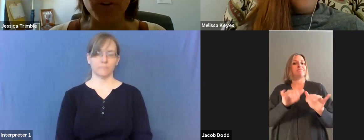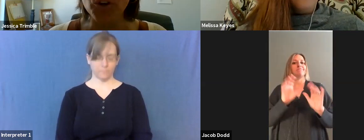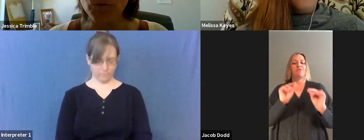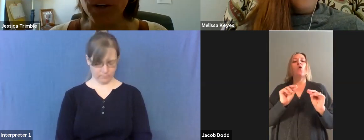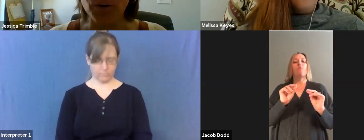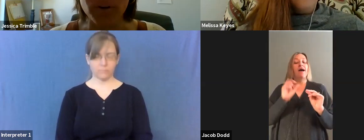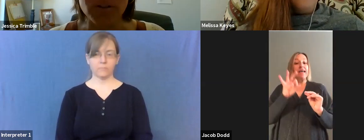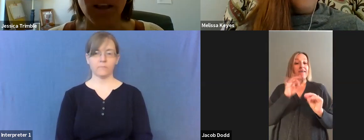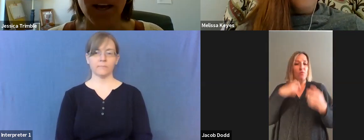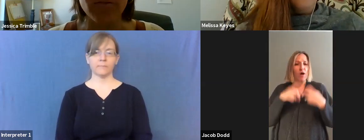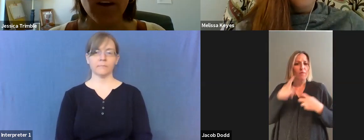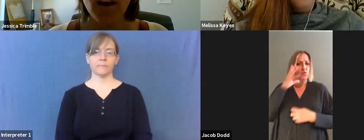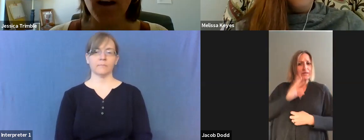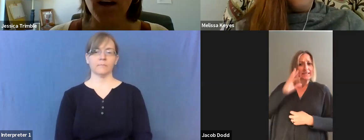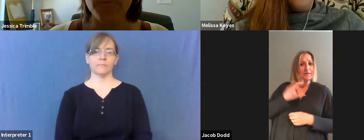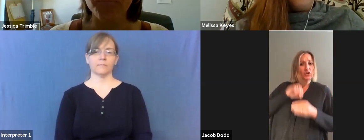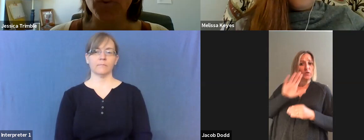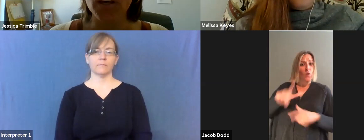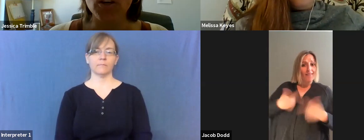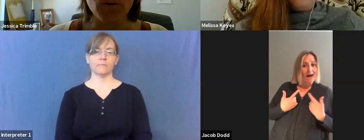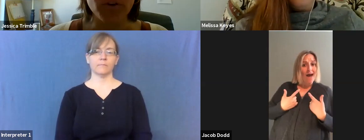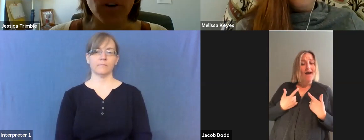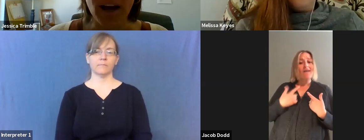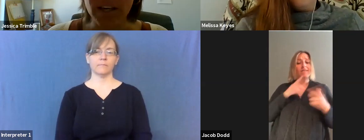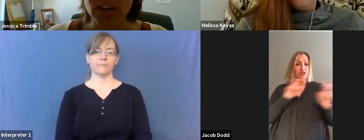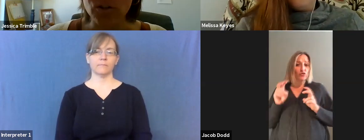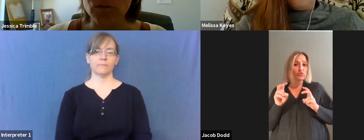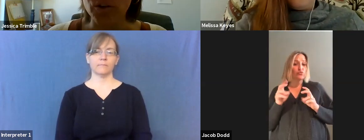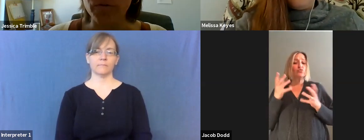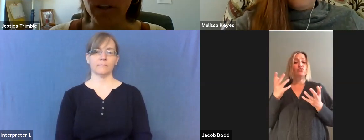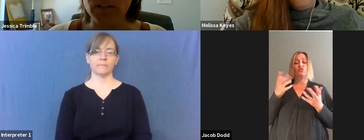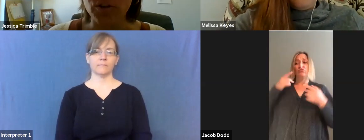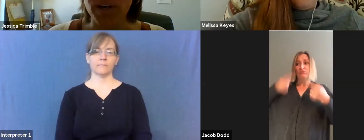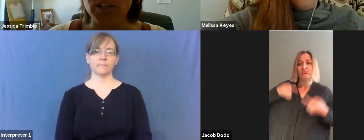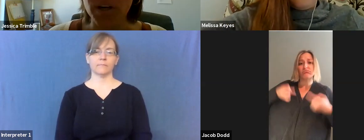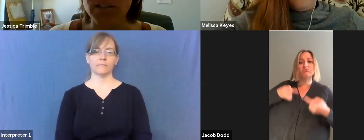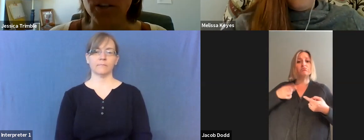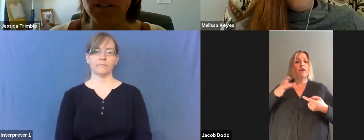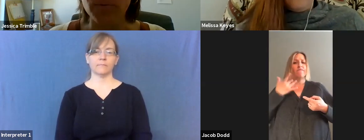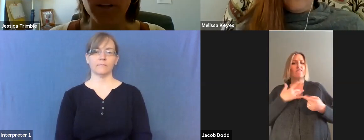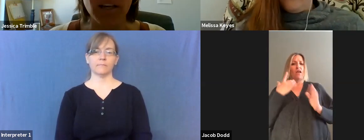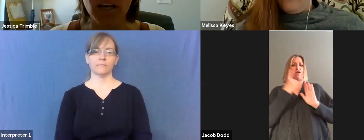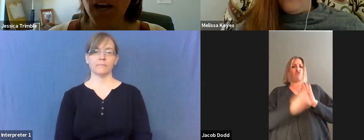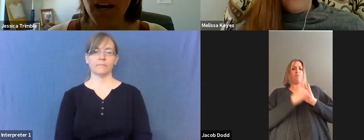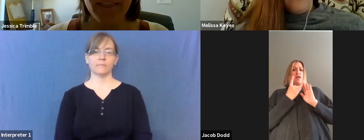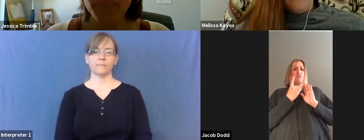for you in your personal life. If you are having issues, or you're feeling discrimination because of your disability,